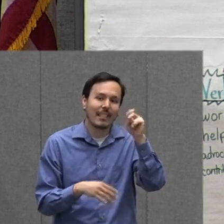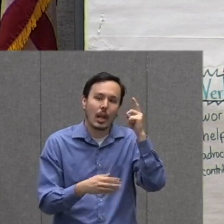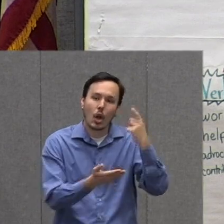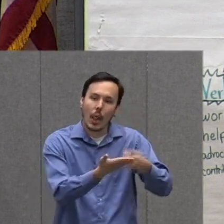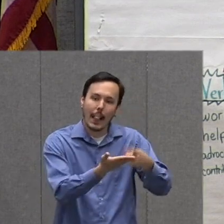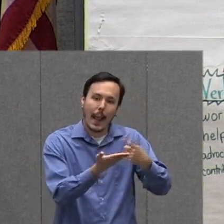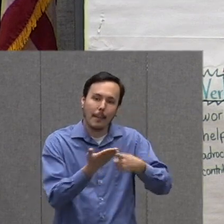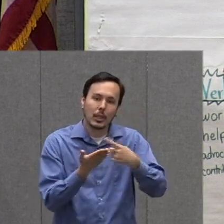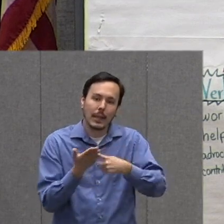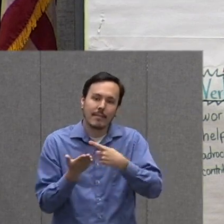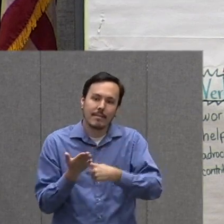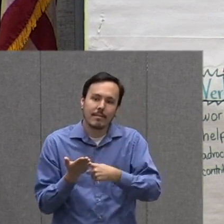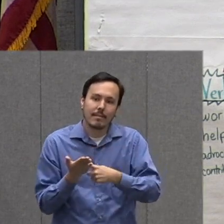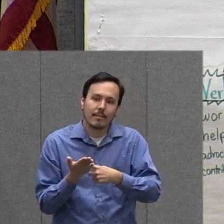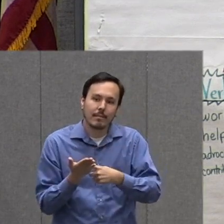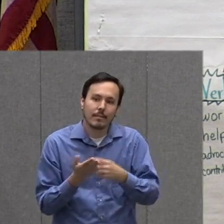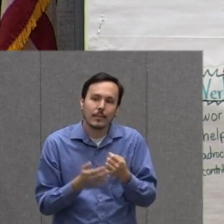and patient as my two adjectives.